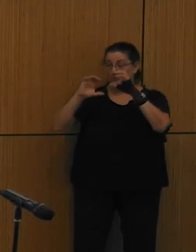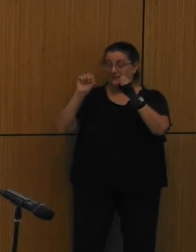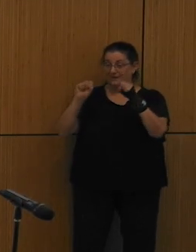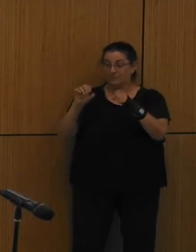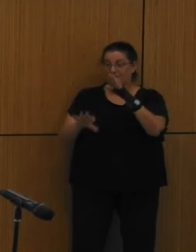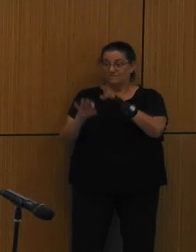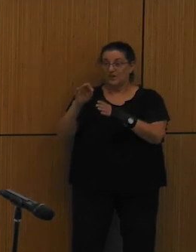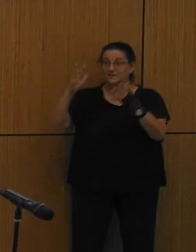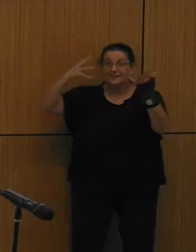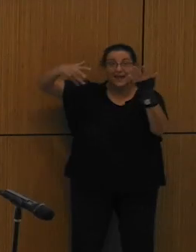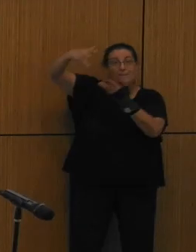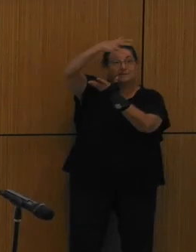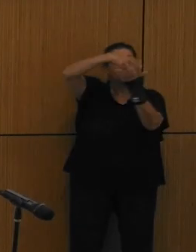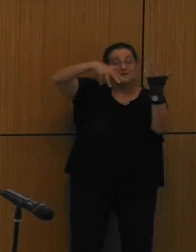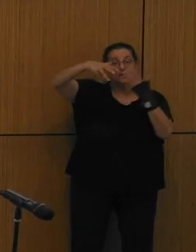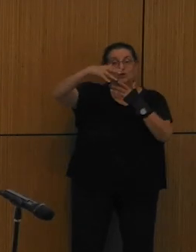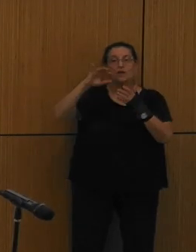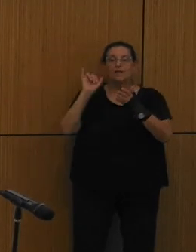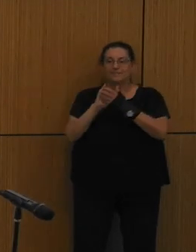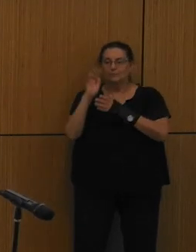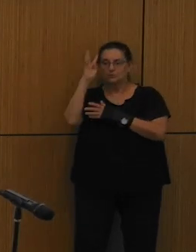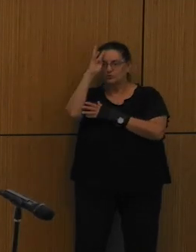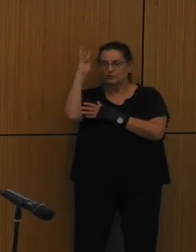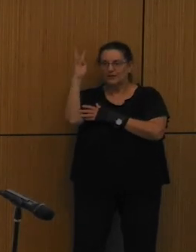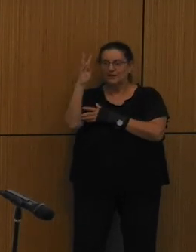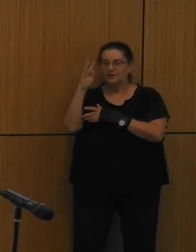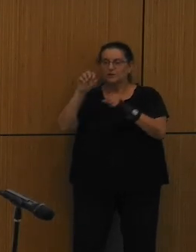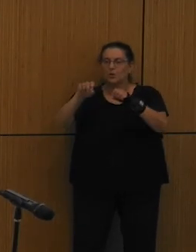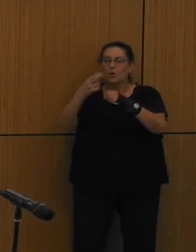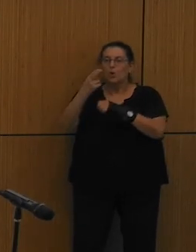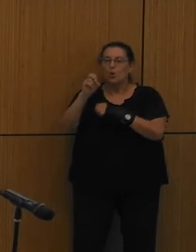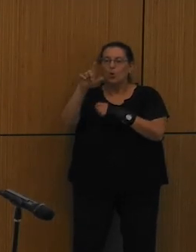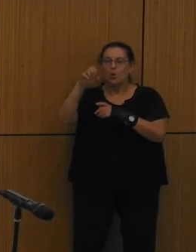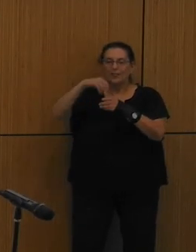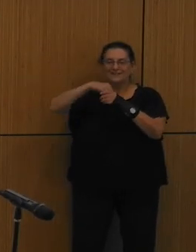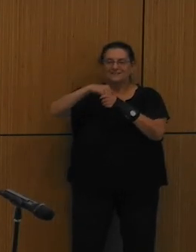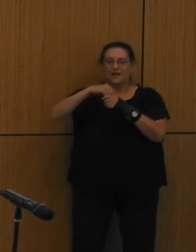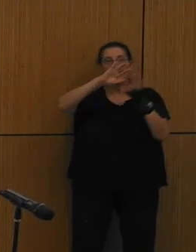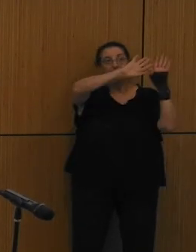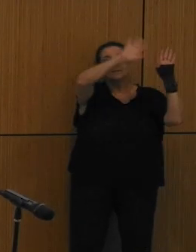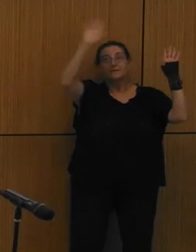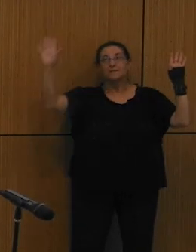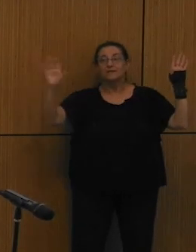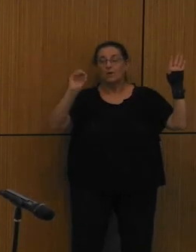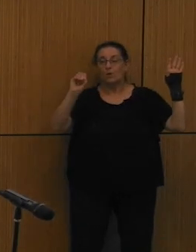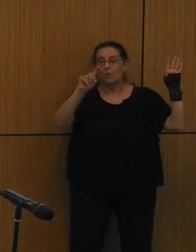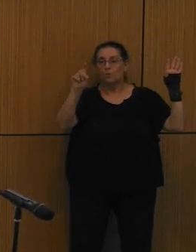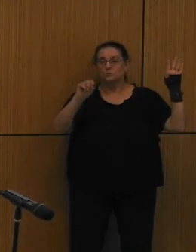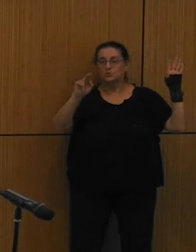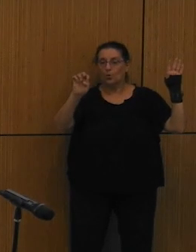And then eventually they realized that those were creating a hole in the ozone layer. They found that a lot of synthetic, chemicals that were,